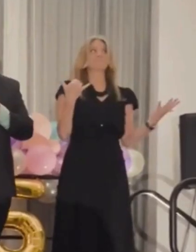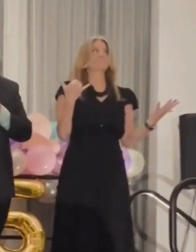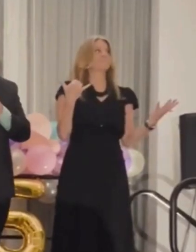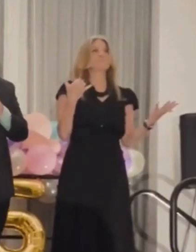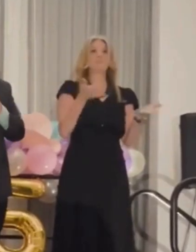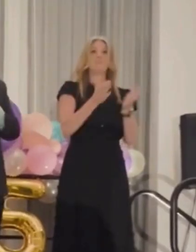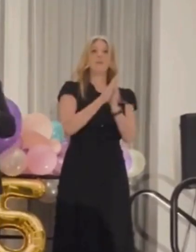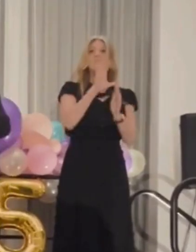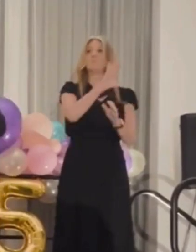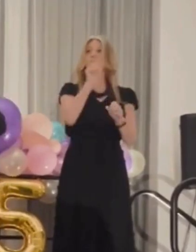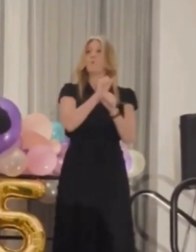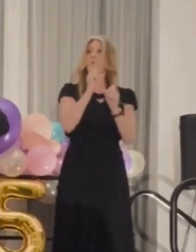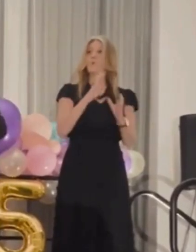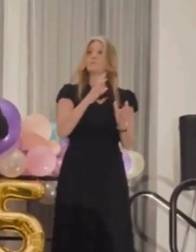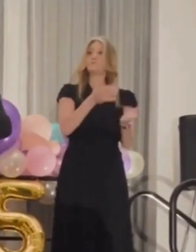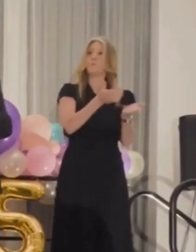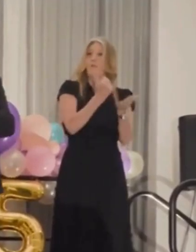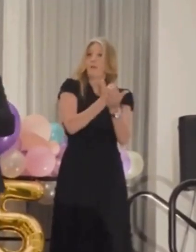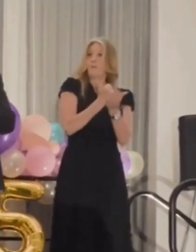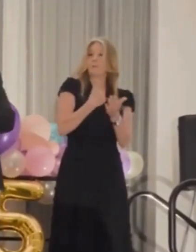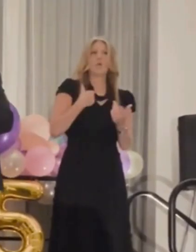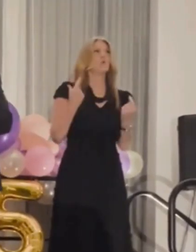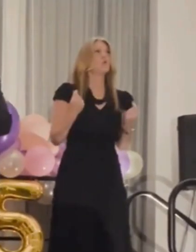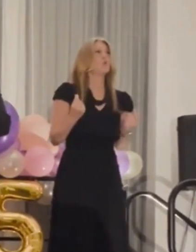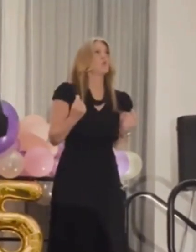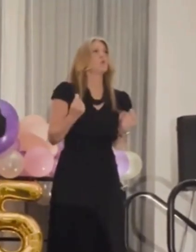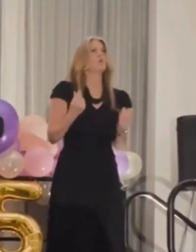So, I'm newly deafened and I'm like what do I do? What are the resources?